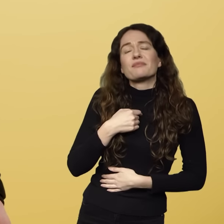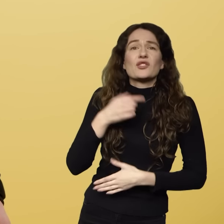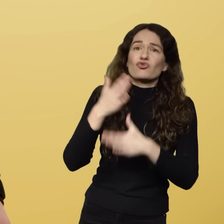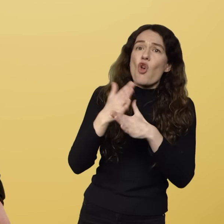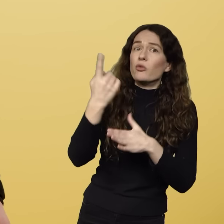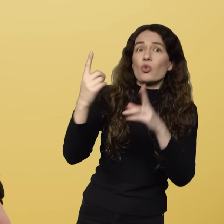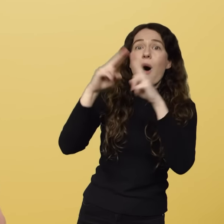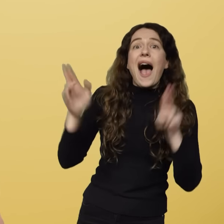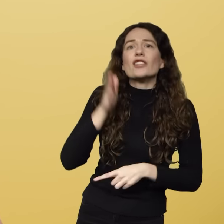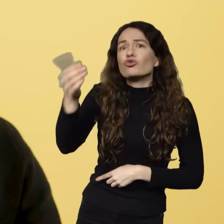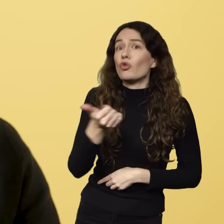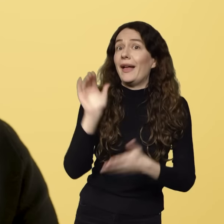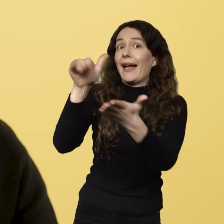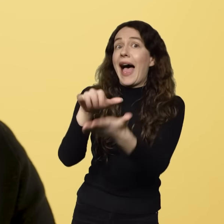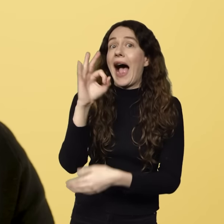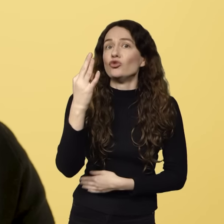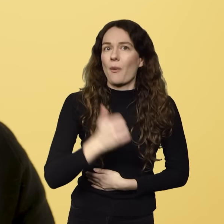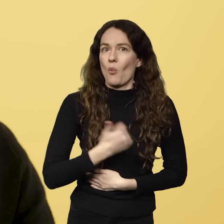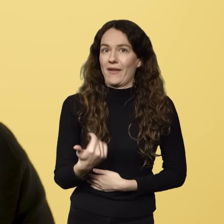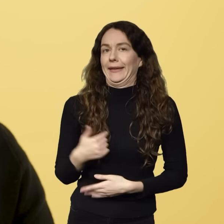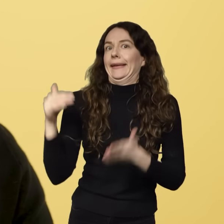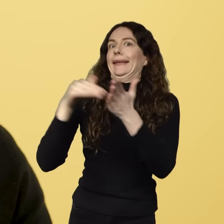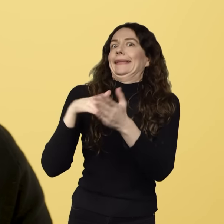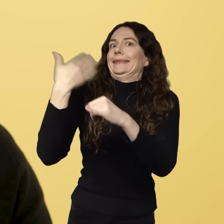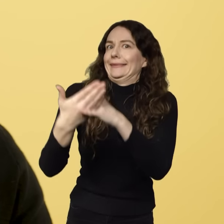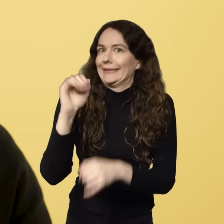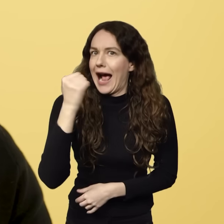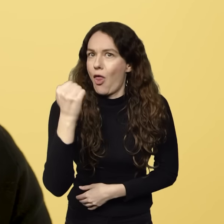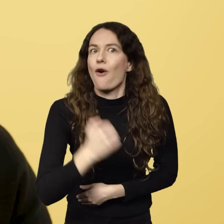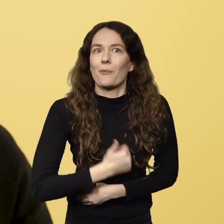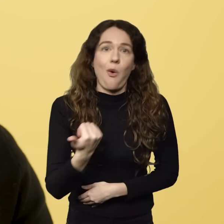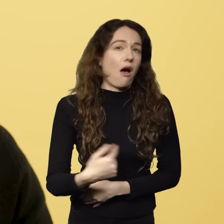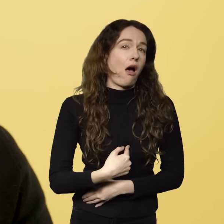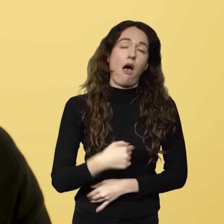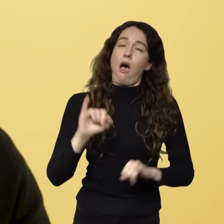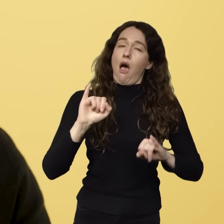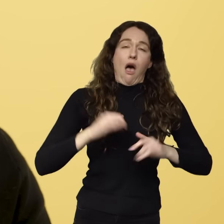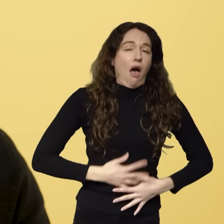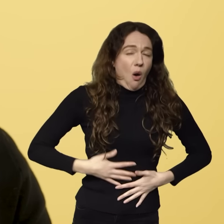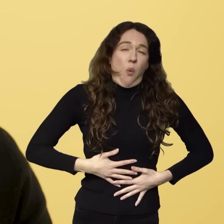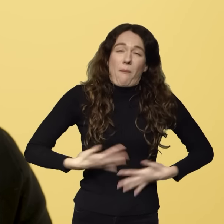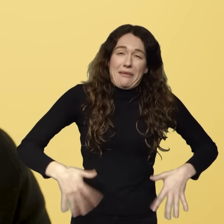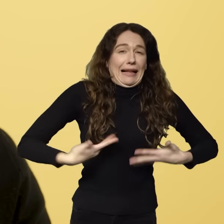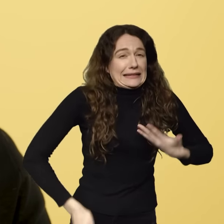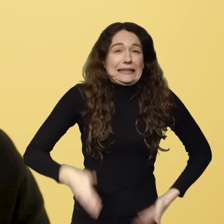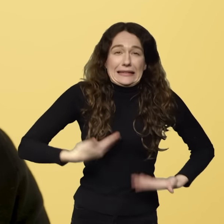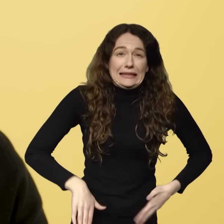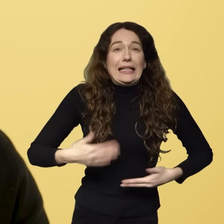but I didn't arrive till ten because I was in such a bad flare up, I had to pull over probably 5 to 6 times just to use the toilet in the van.